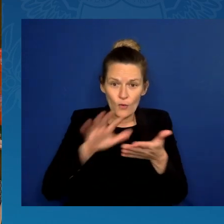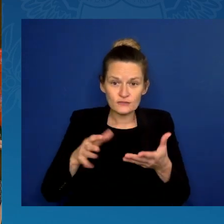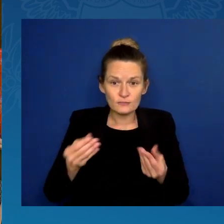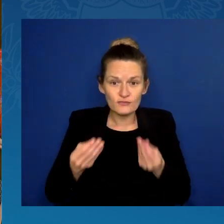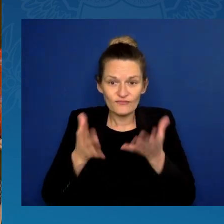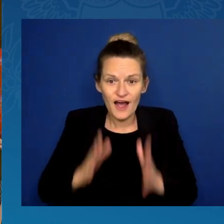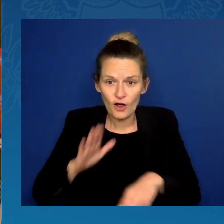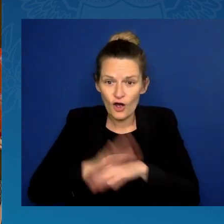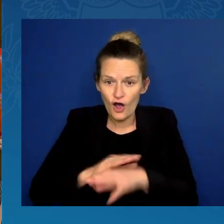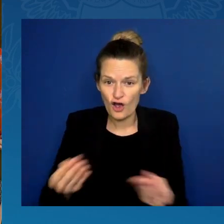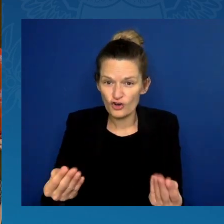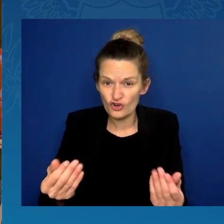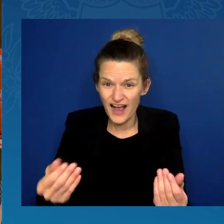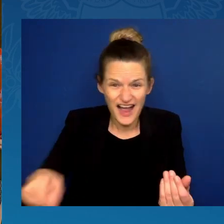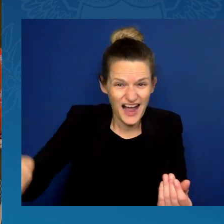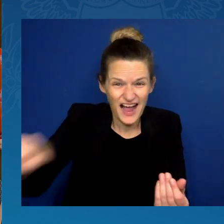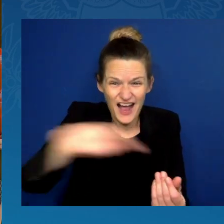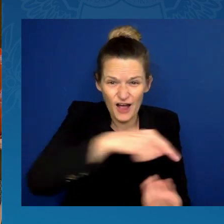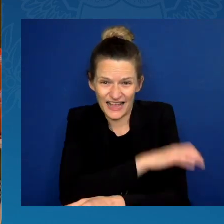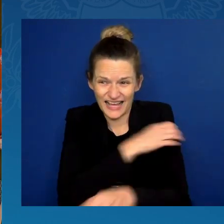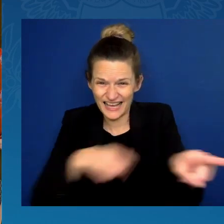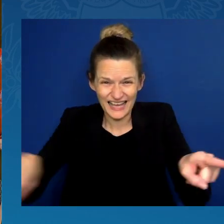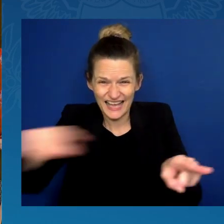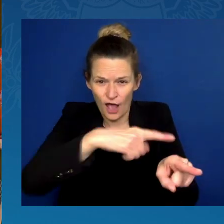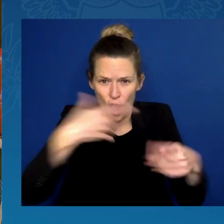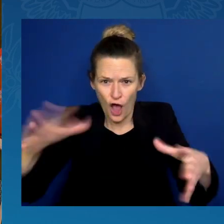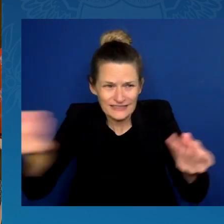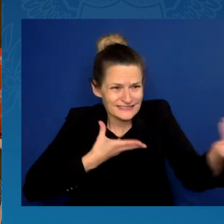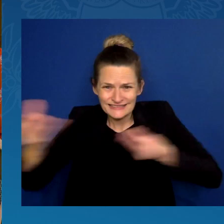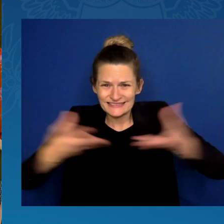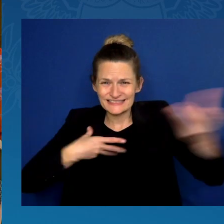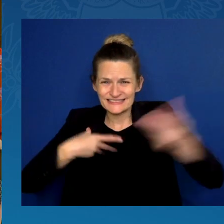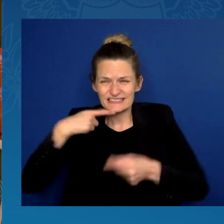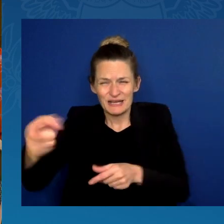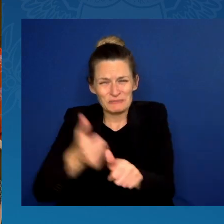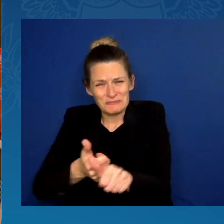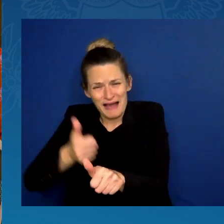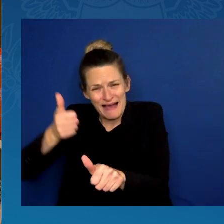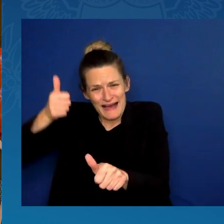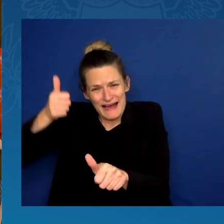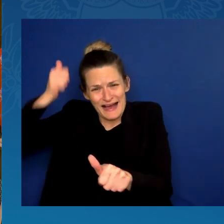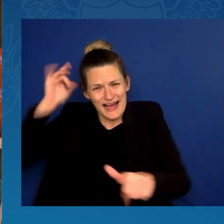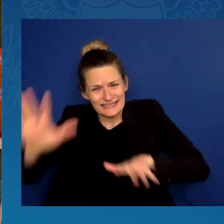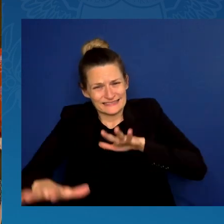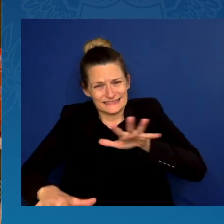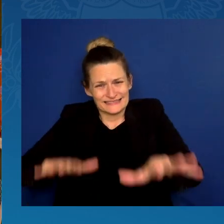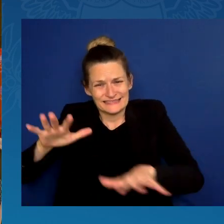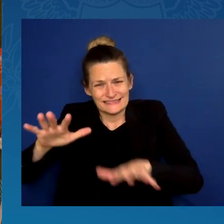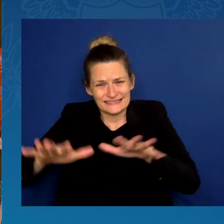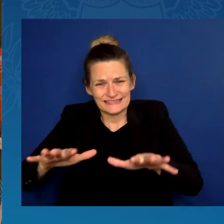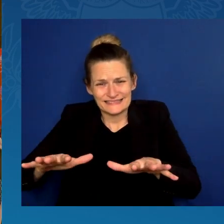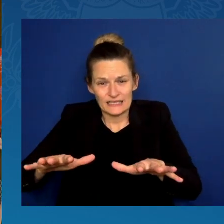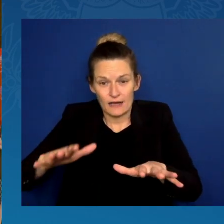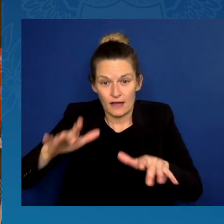since the leak of the decision and that procedures are being pushed out later and later. And that's delaying urgent care.